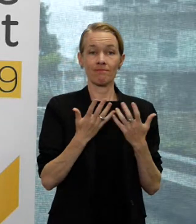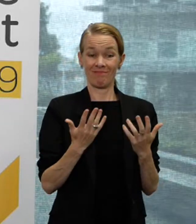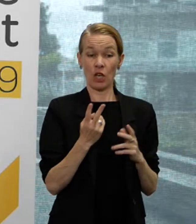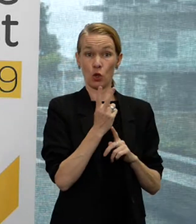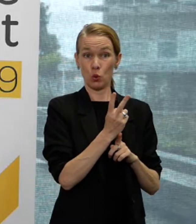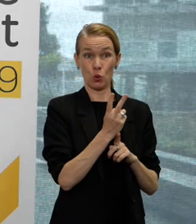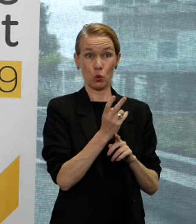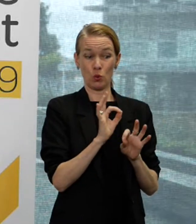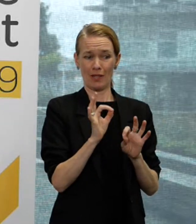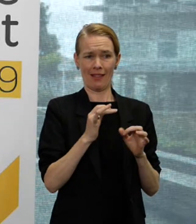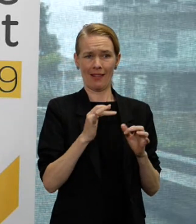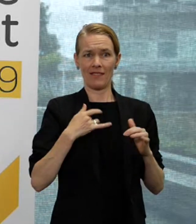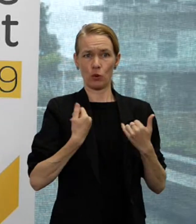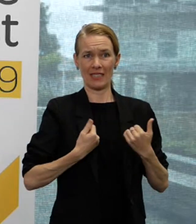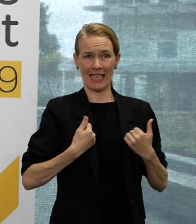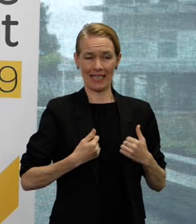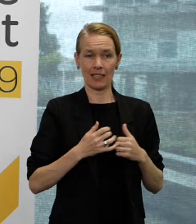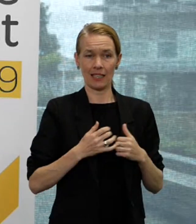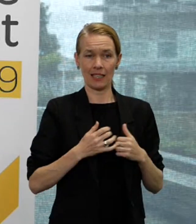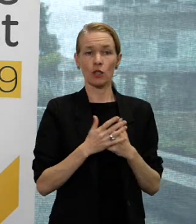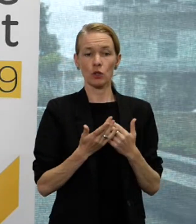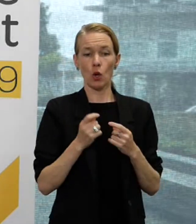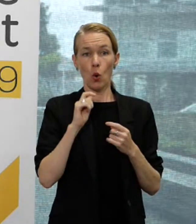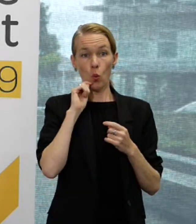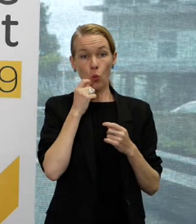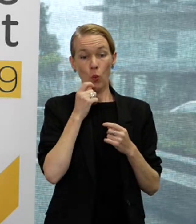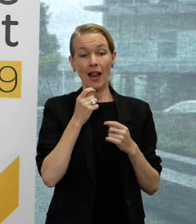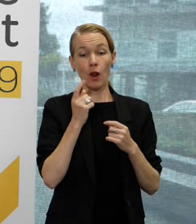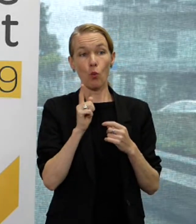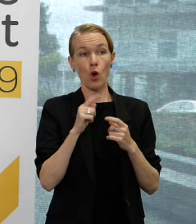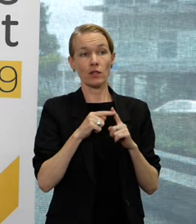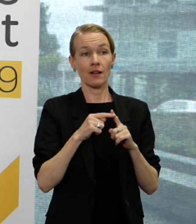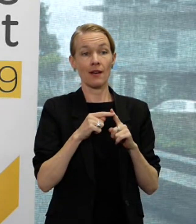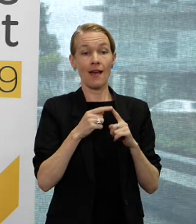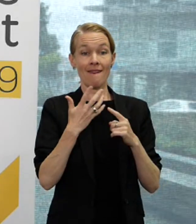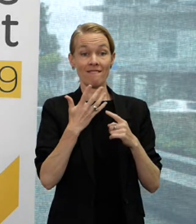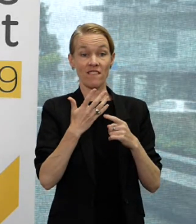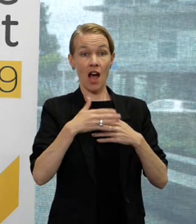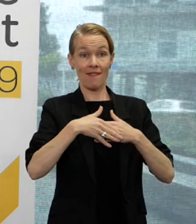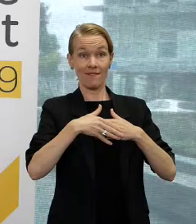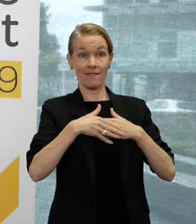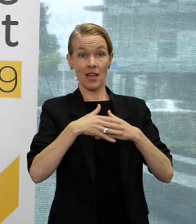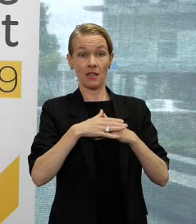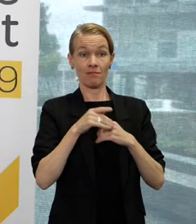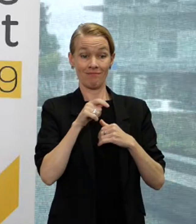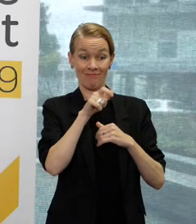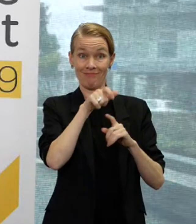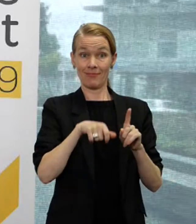Then the further testing is 5 days after he first developed